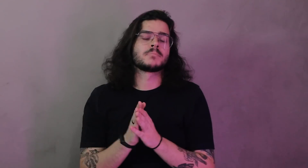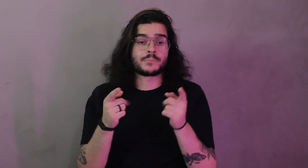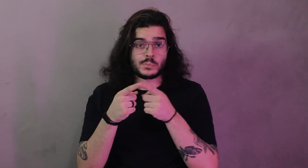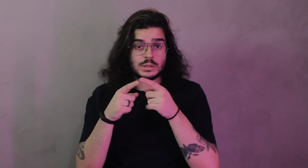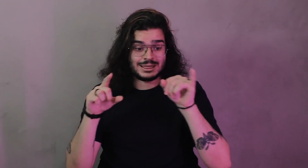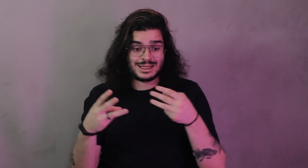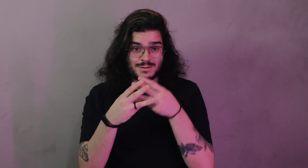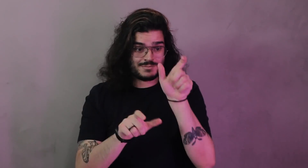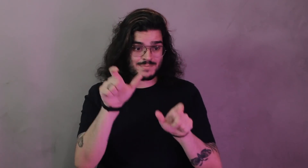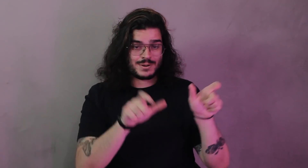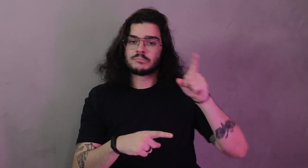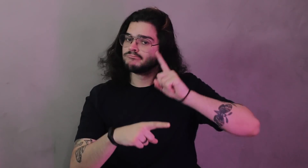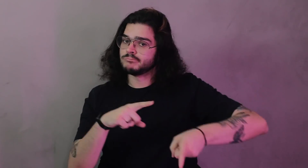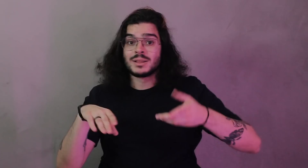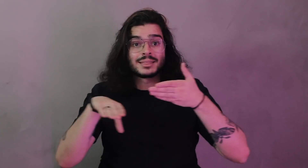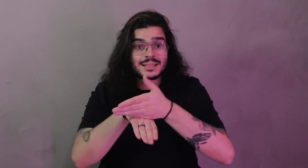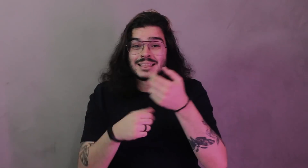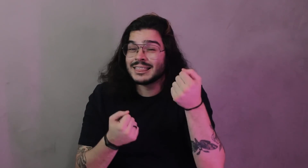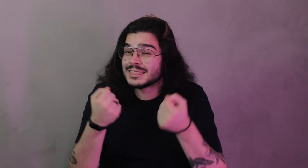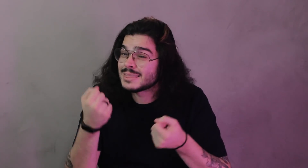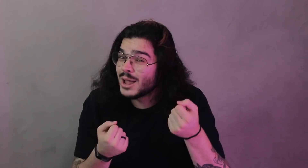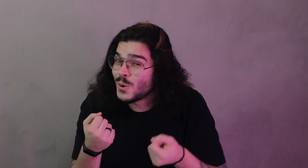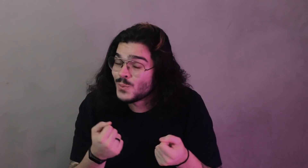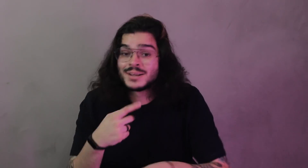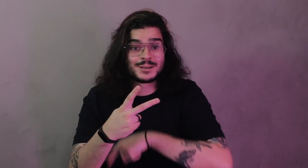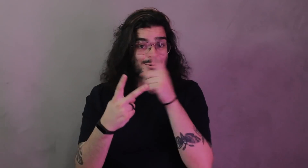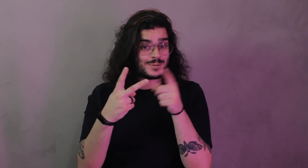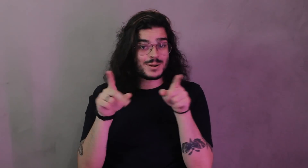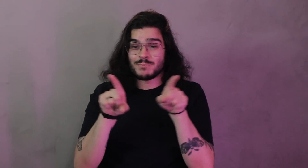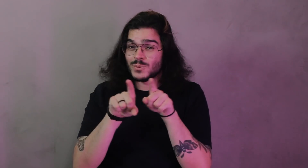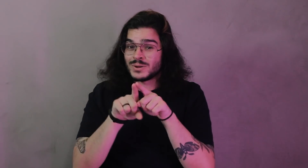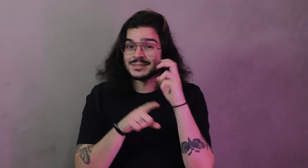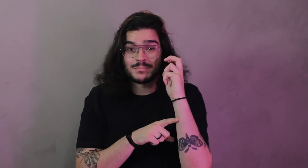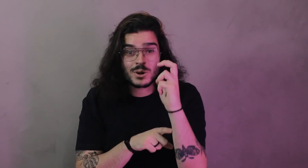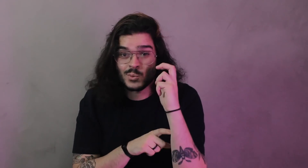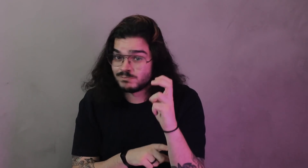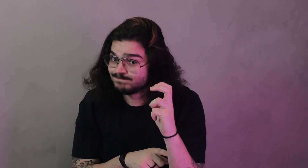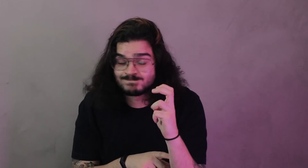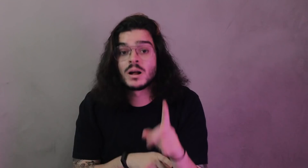Jews could no longer ride in cars, trams,